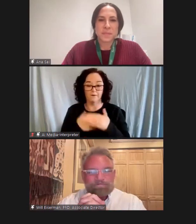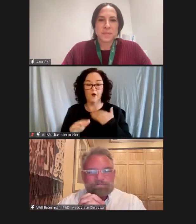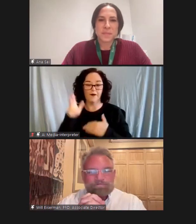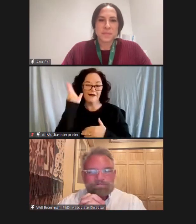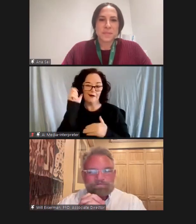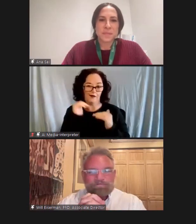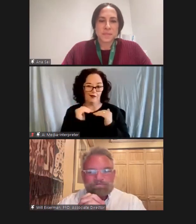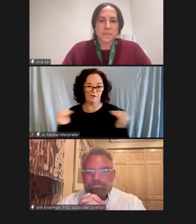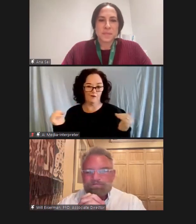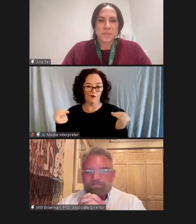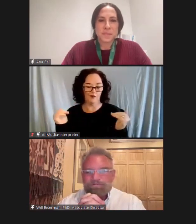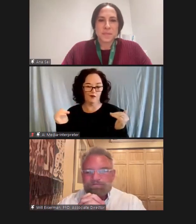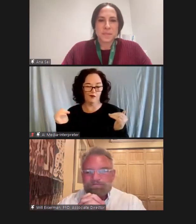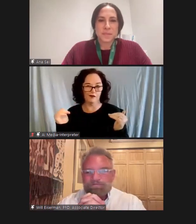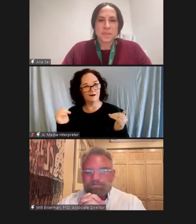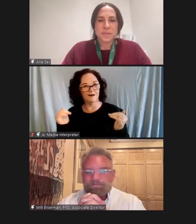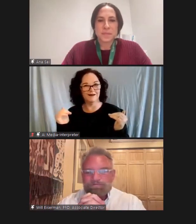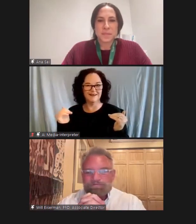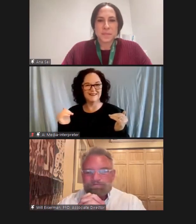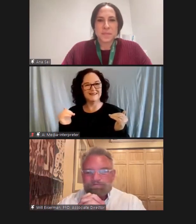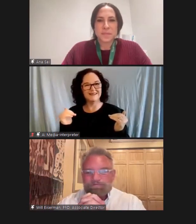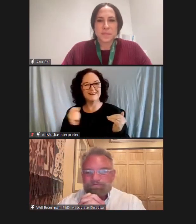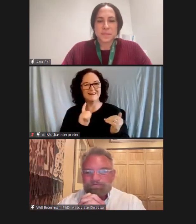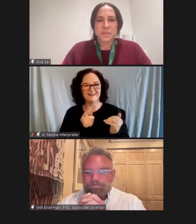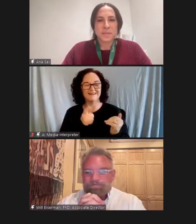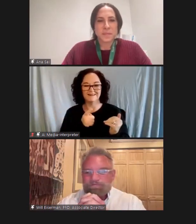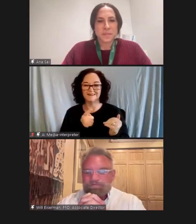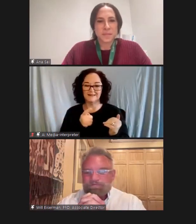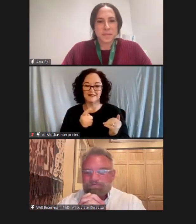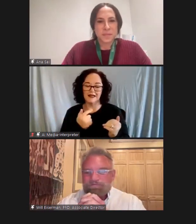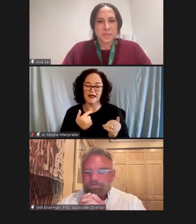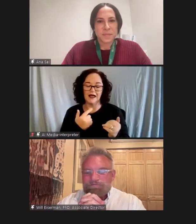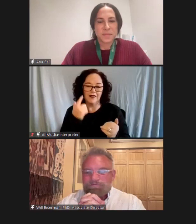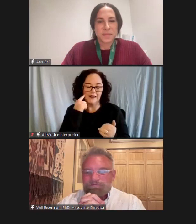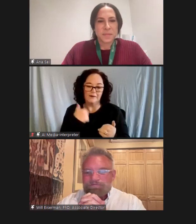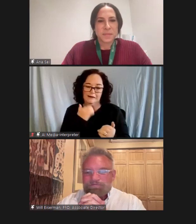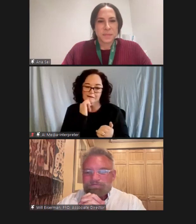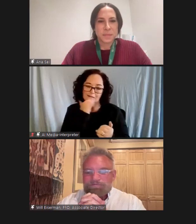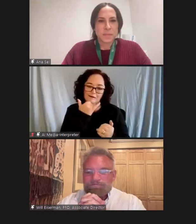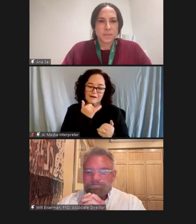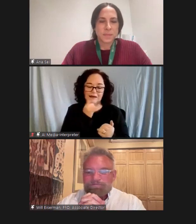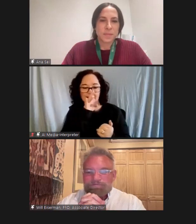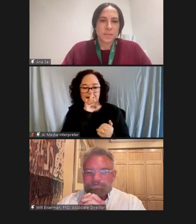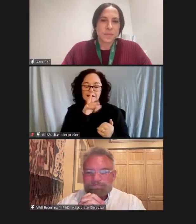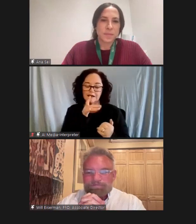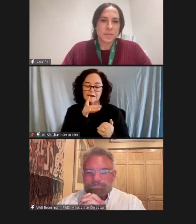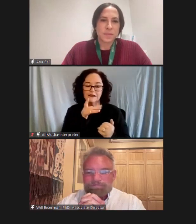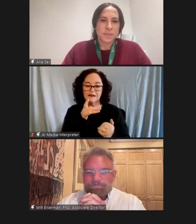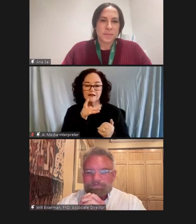we should be using that is probably me